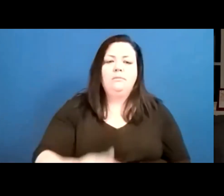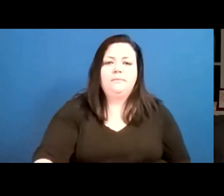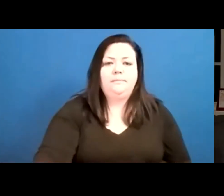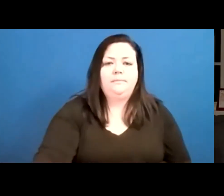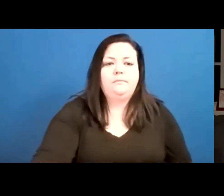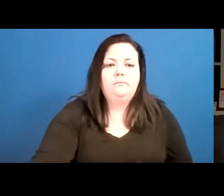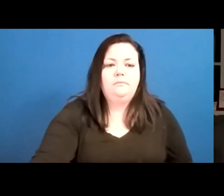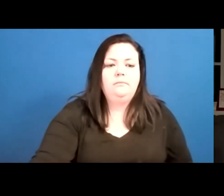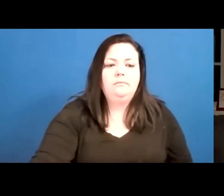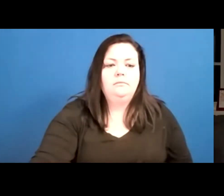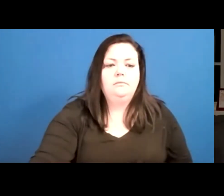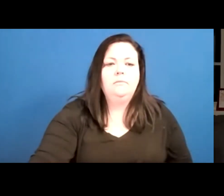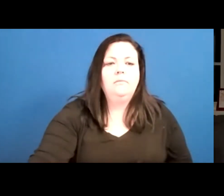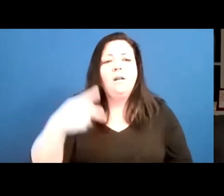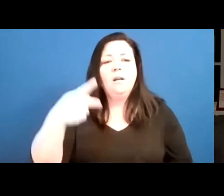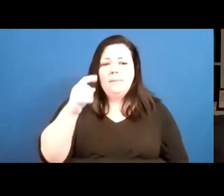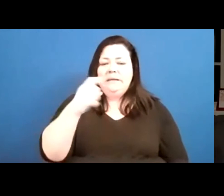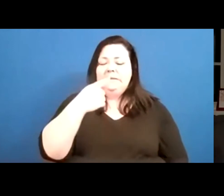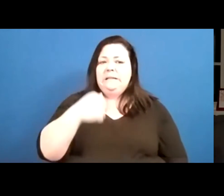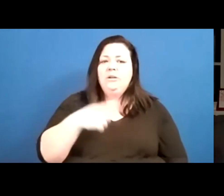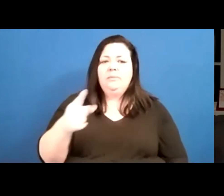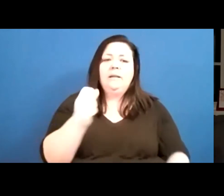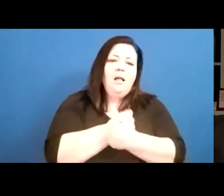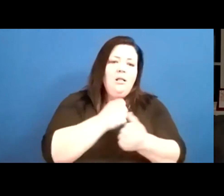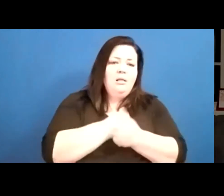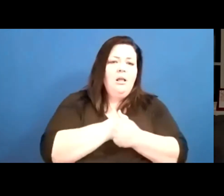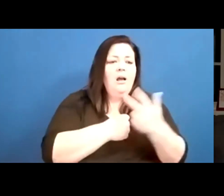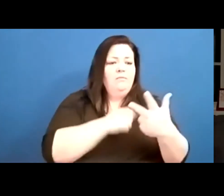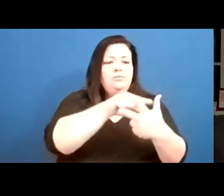pete tells me about the love triangle in his high school online health class.